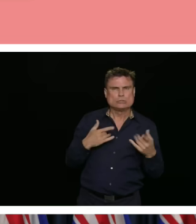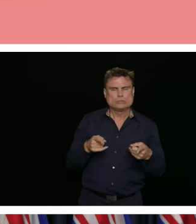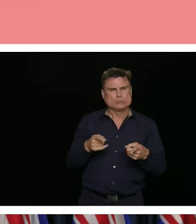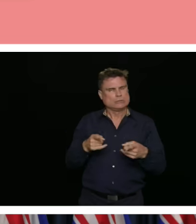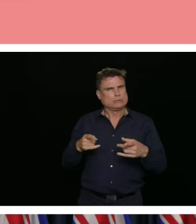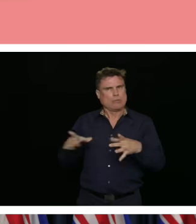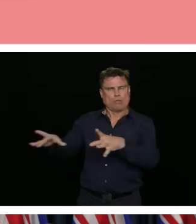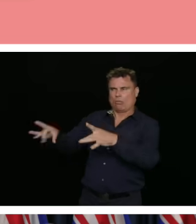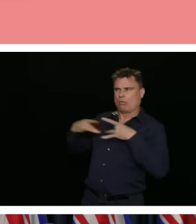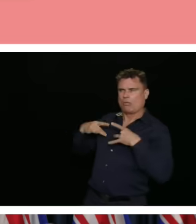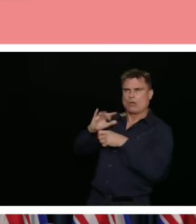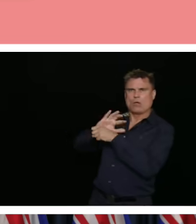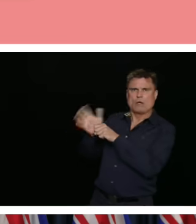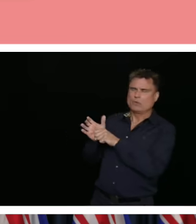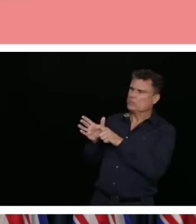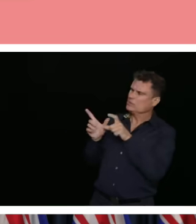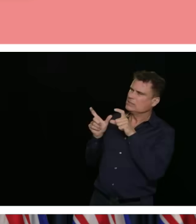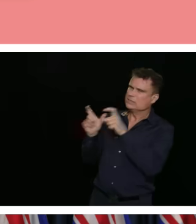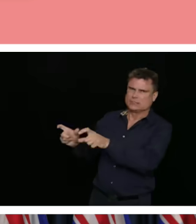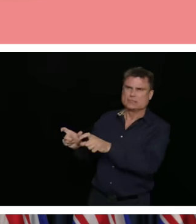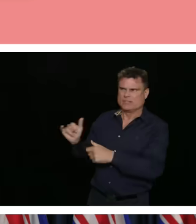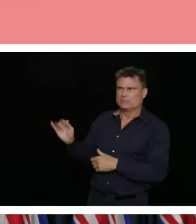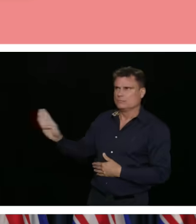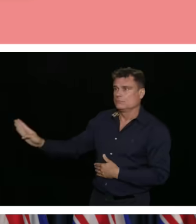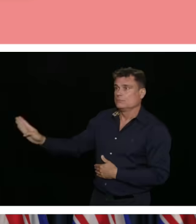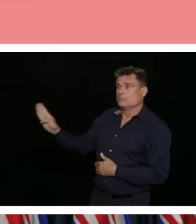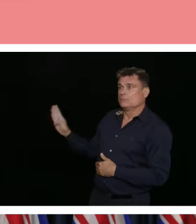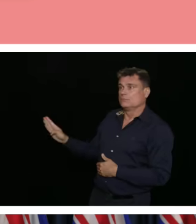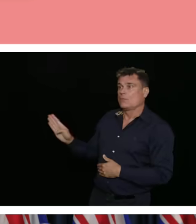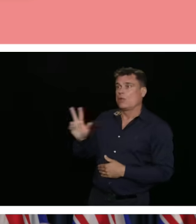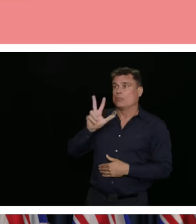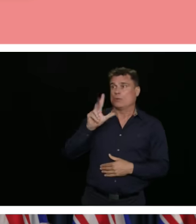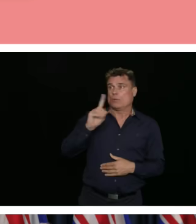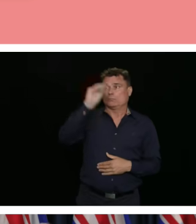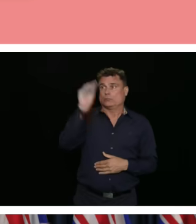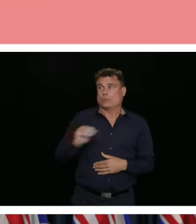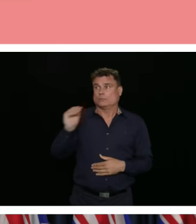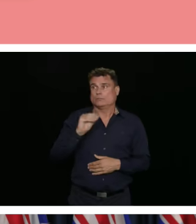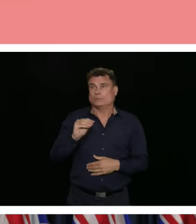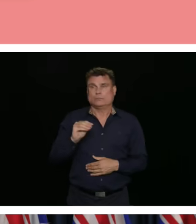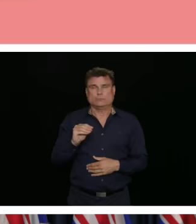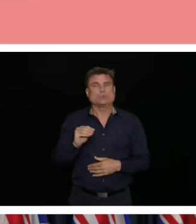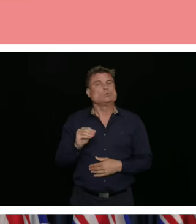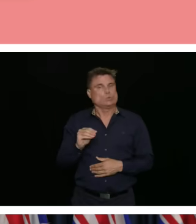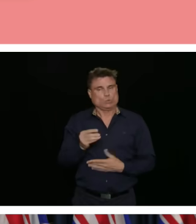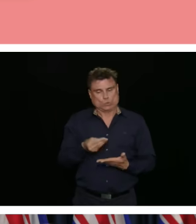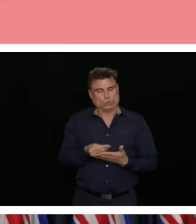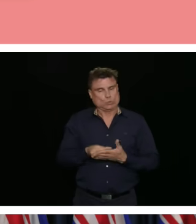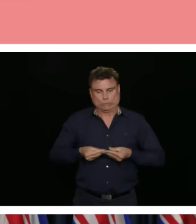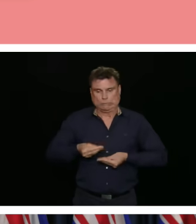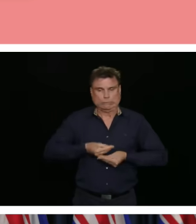to progress through thank you pandemic in British Columbia. Essential one in ten adult British Columbians completed this survey and